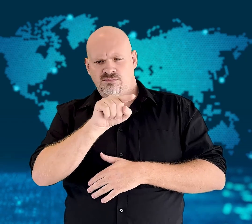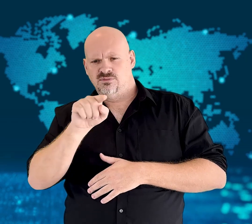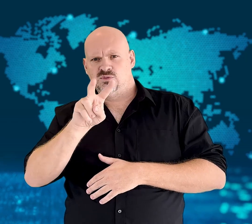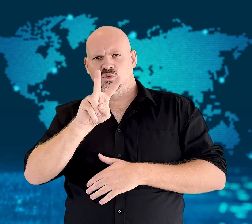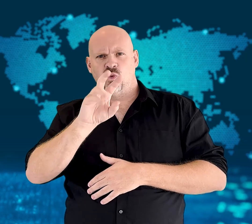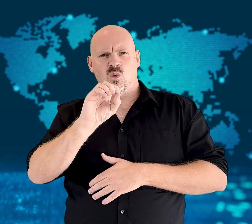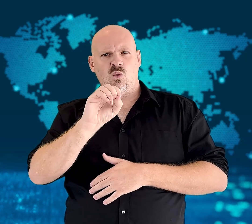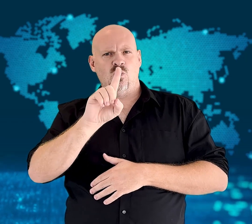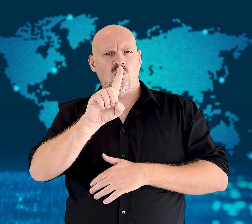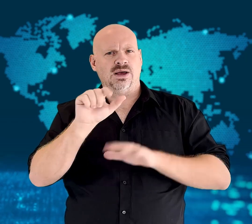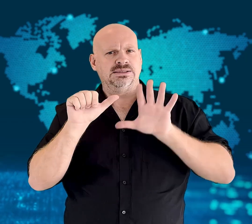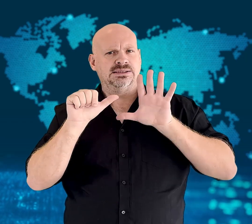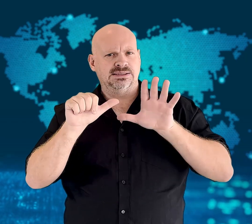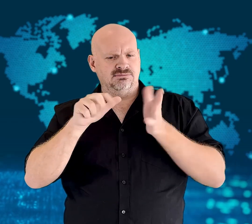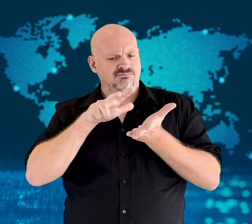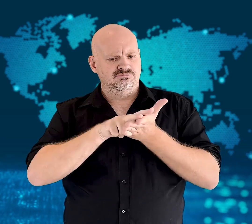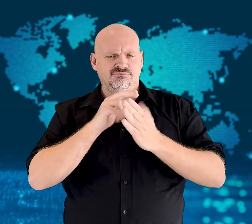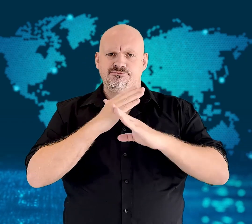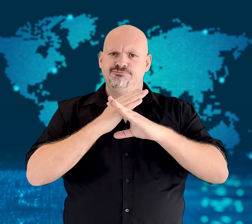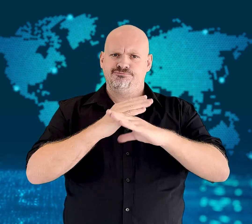between 2010 and 2016.